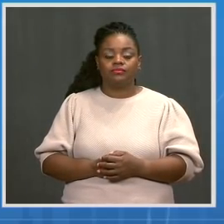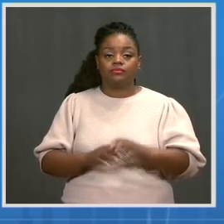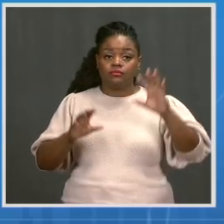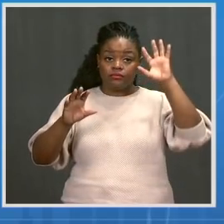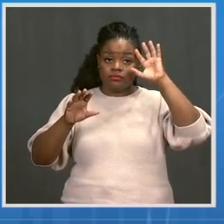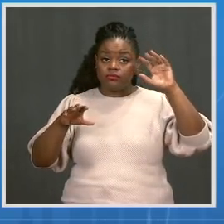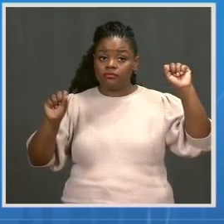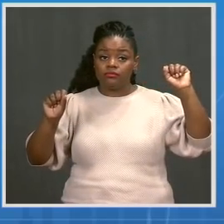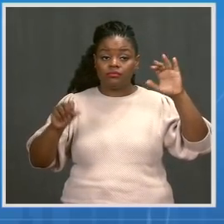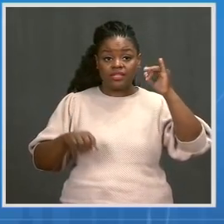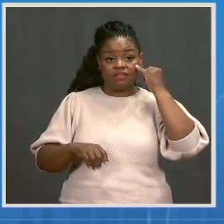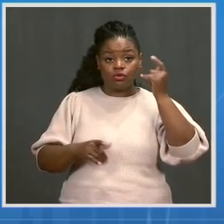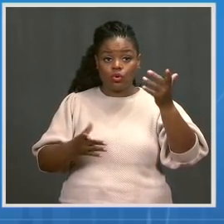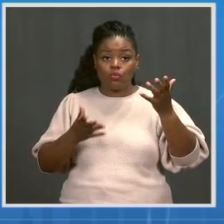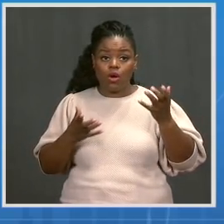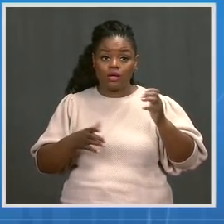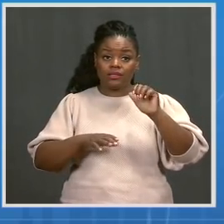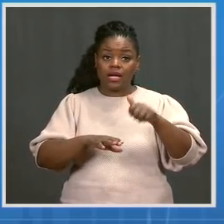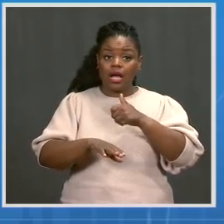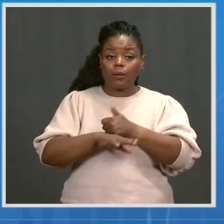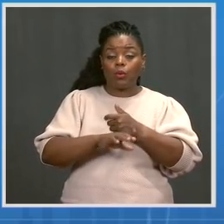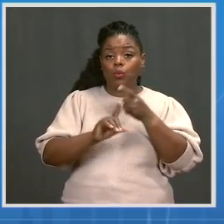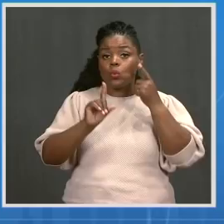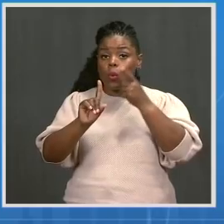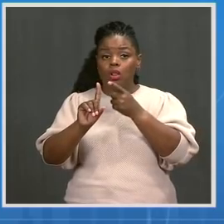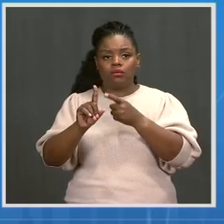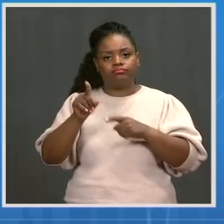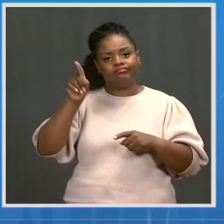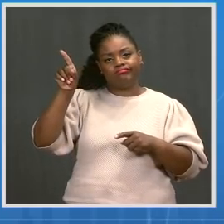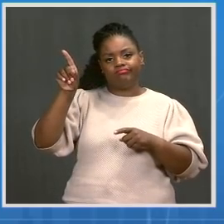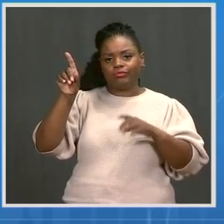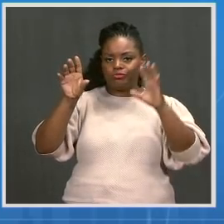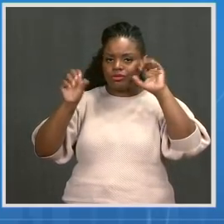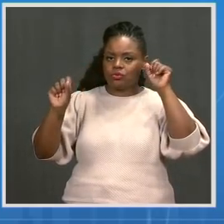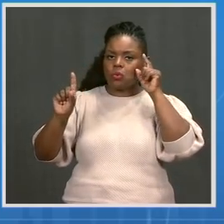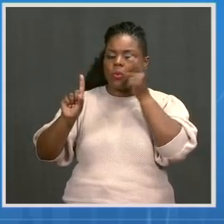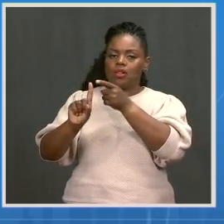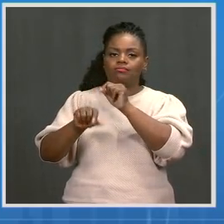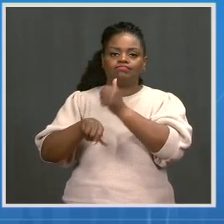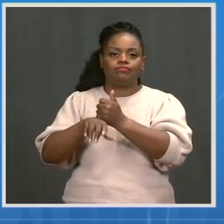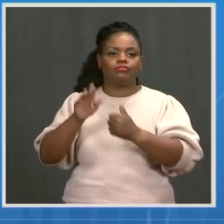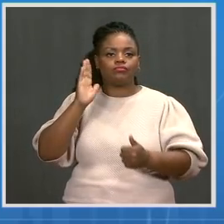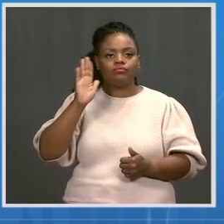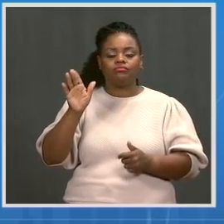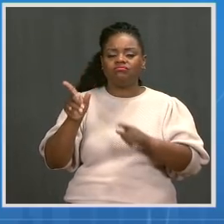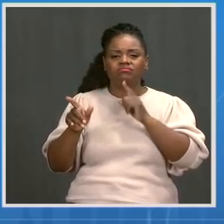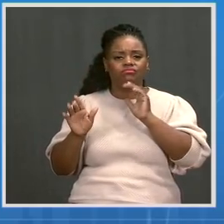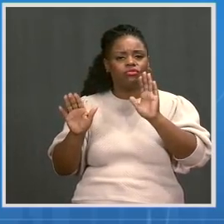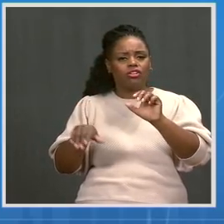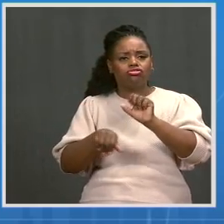He's our goal-setter, and he's done a great job at setting aspirational and ambitious goals that have really driven our success.